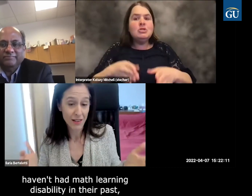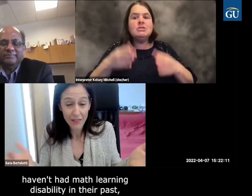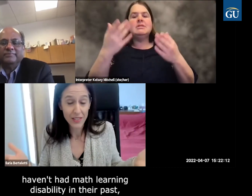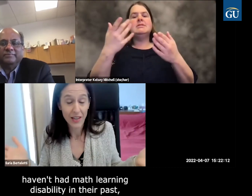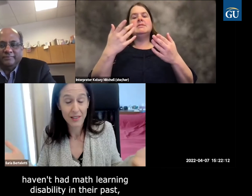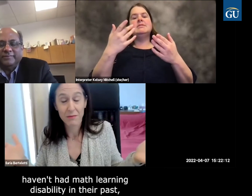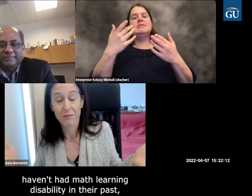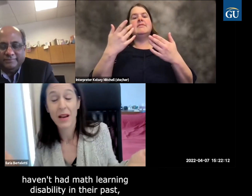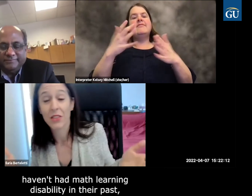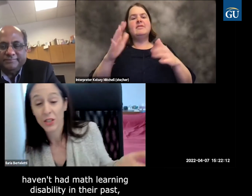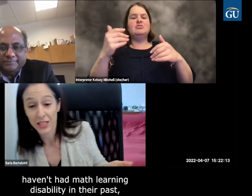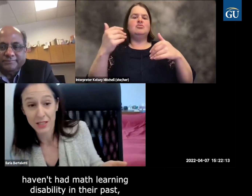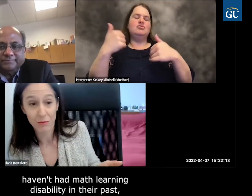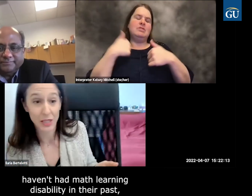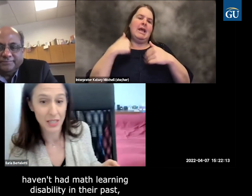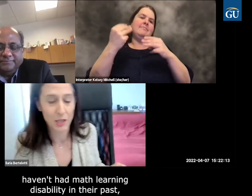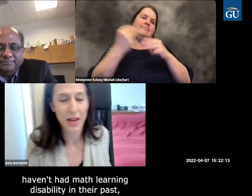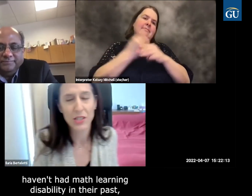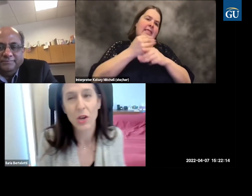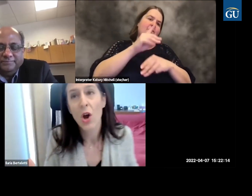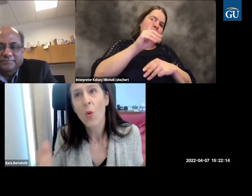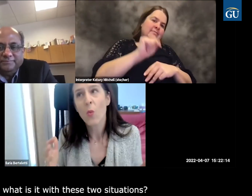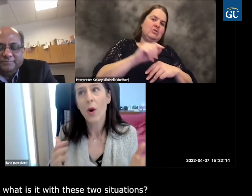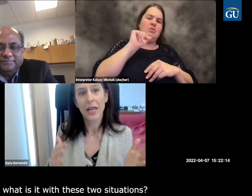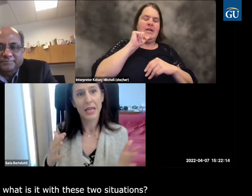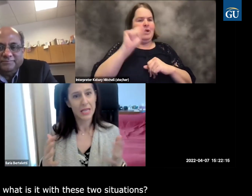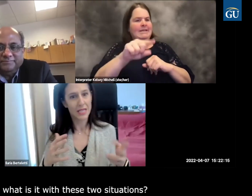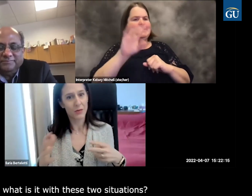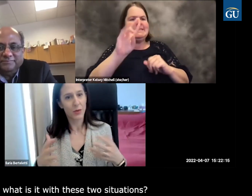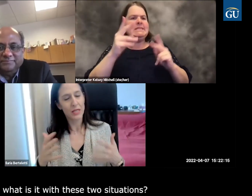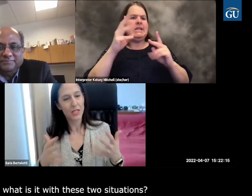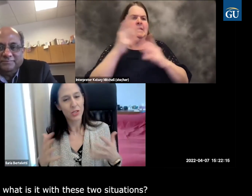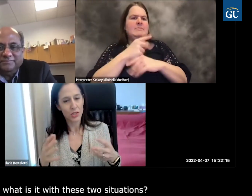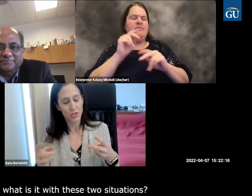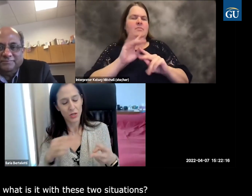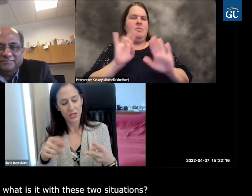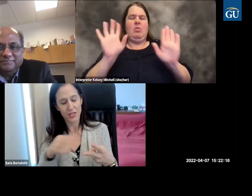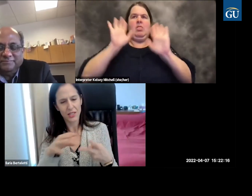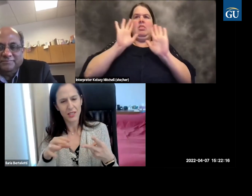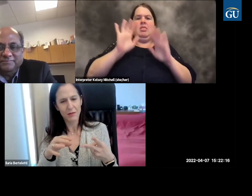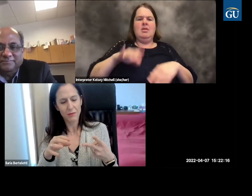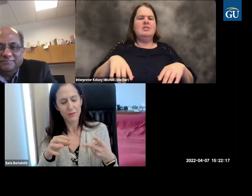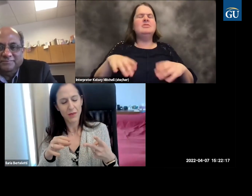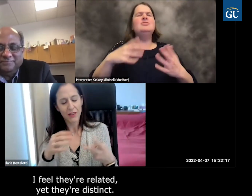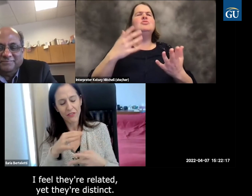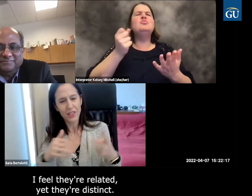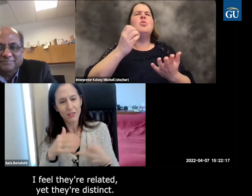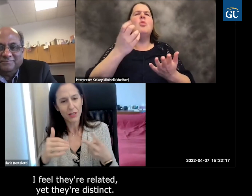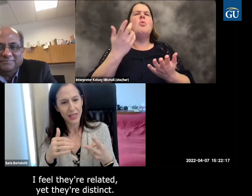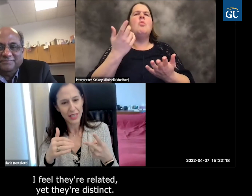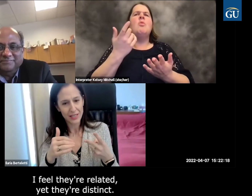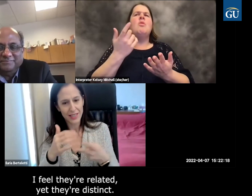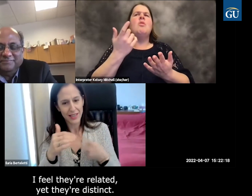haven't had math learning disability in their past so what is it with these two situations they're